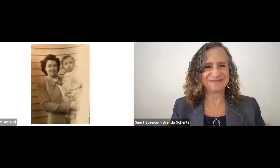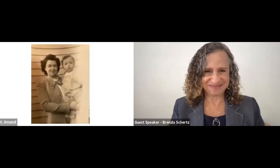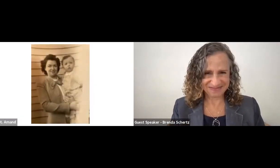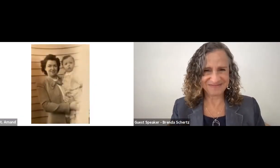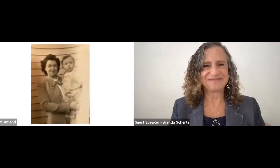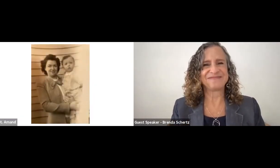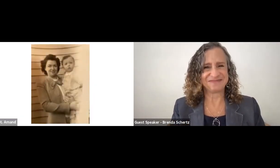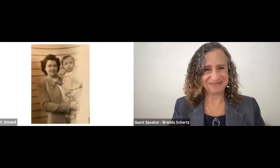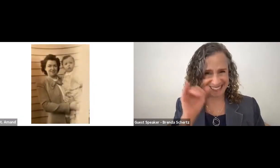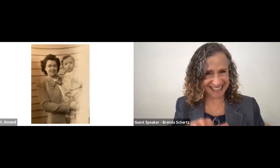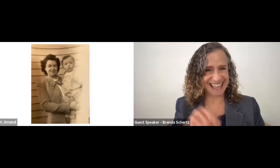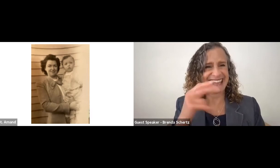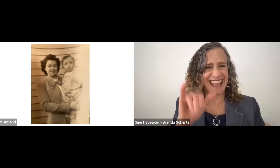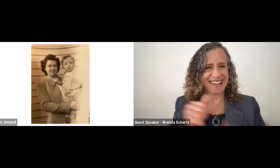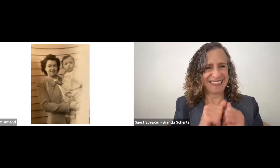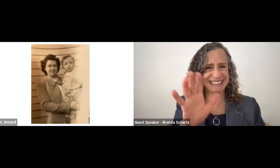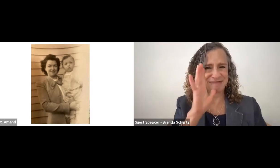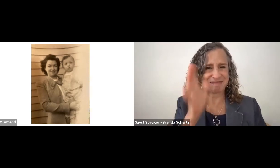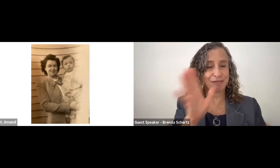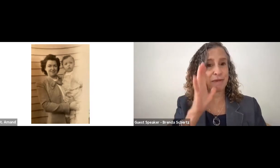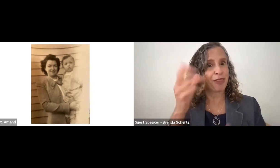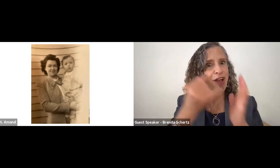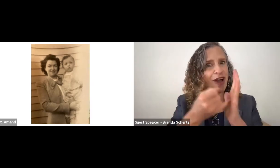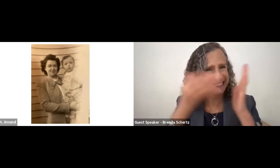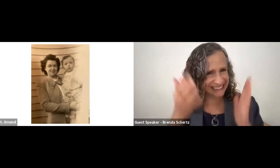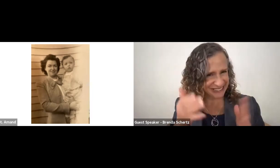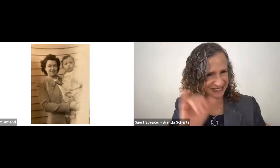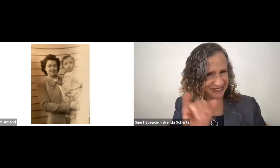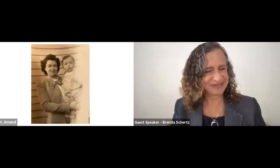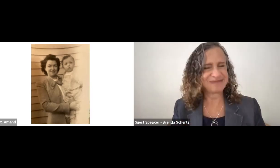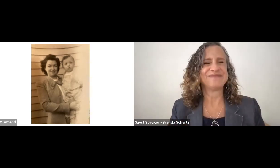you could see some of the pictures of him when he was a little kid, when Guy was a little kid.